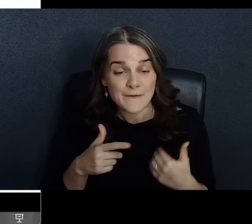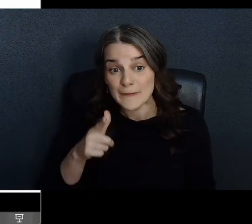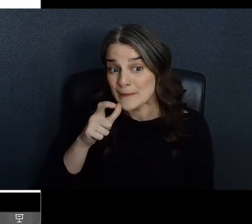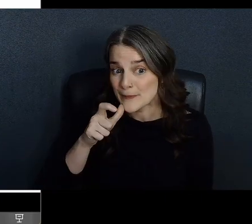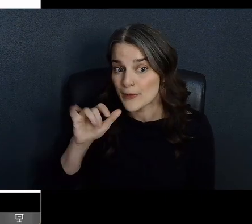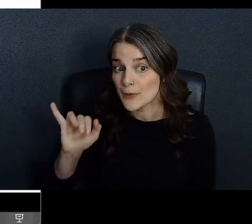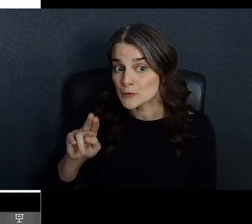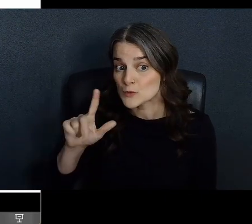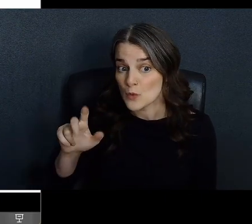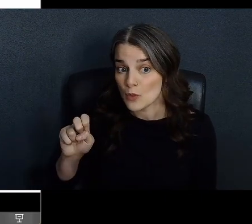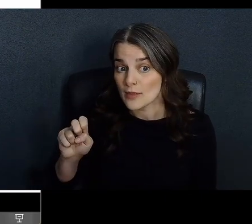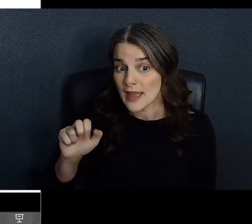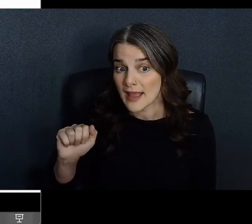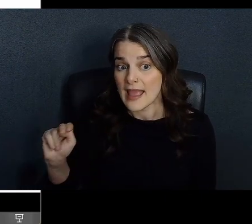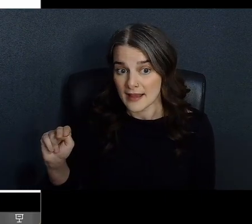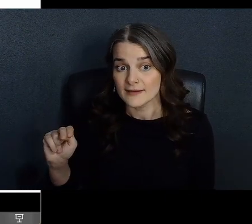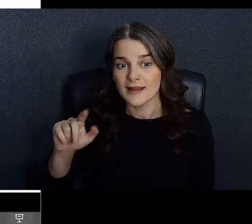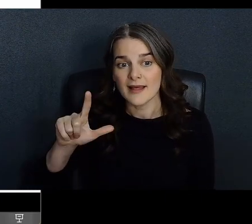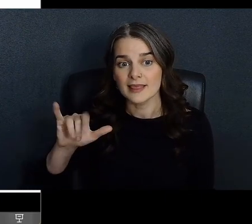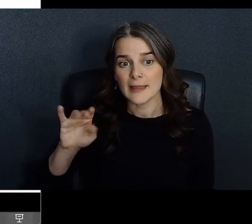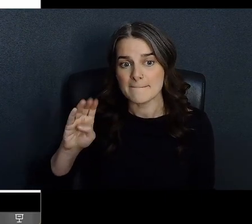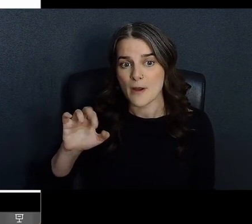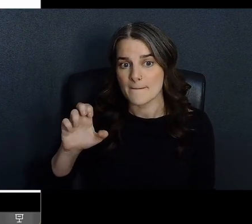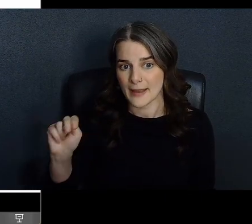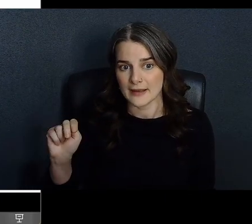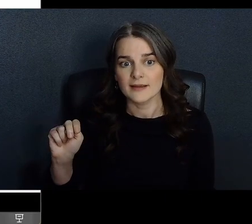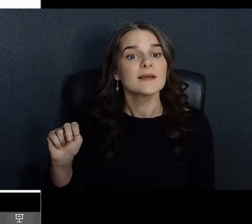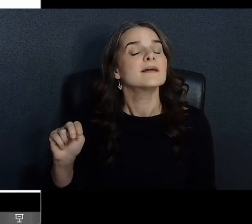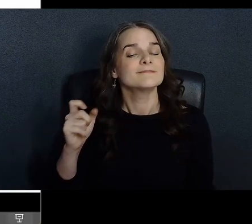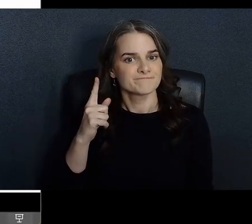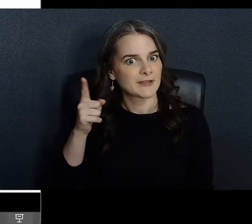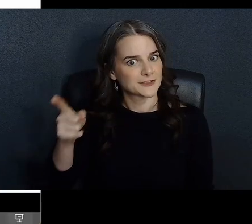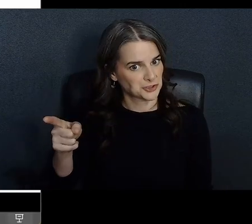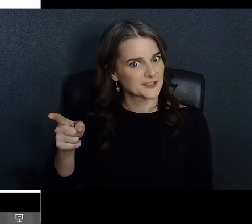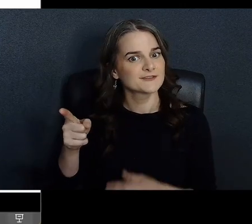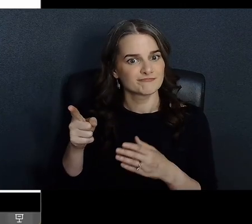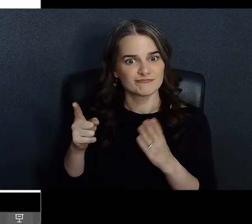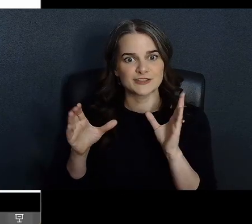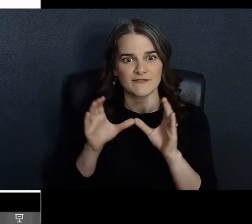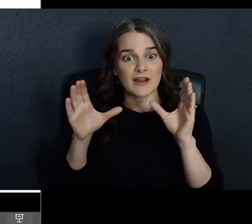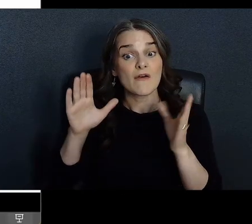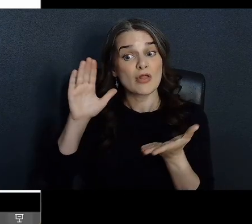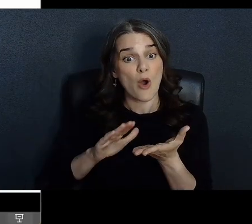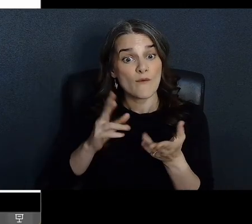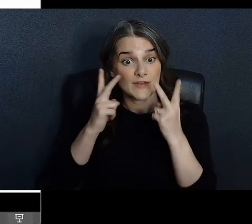She is a certified low vision therapist and certified assistive technology instruction specialist